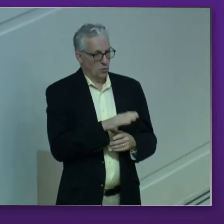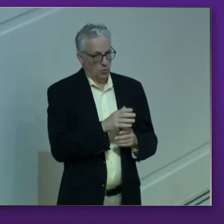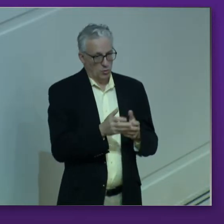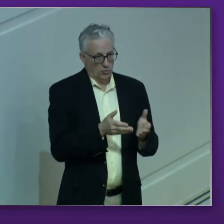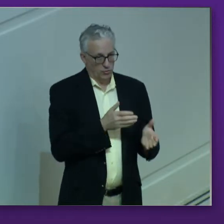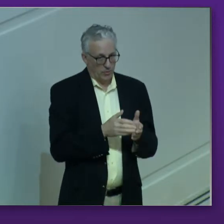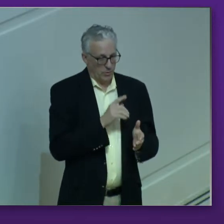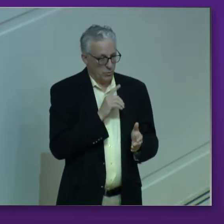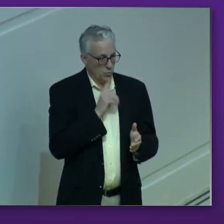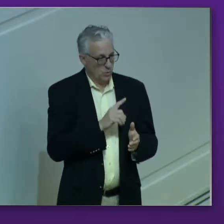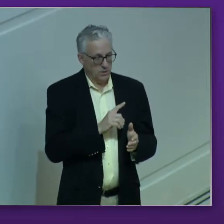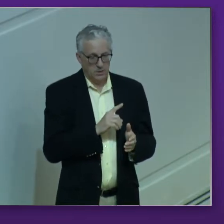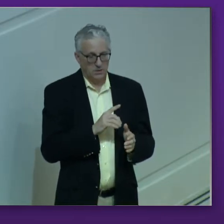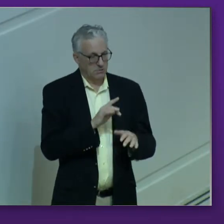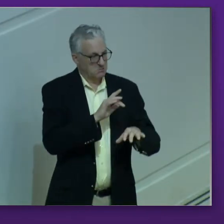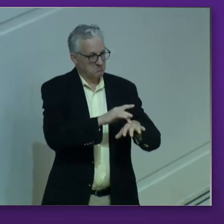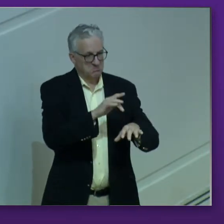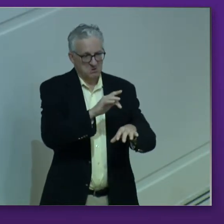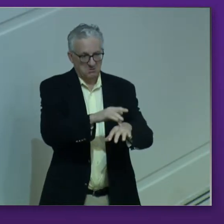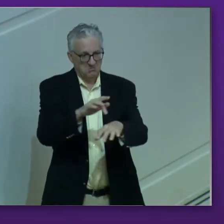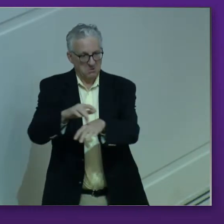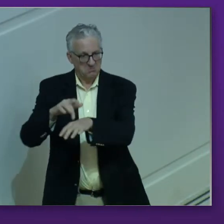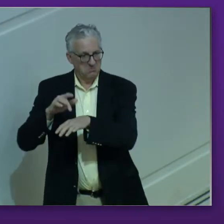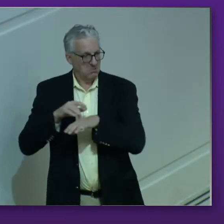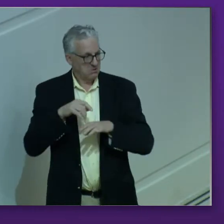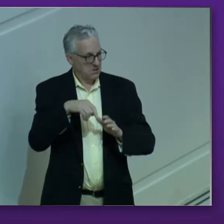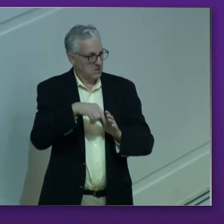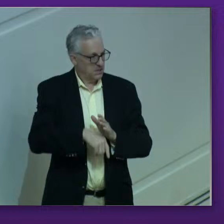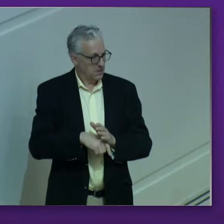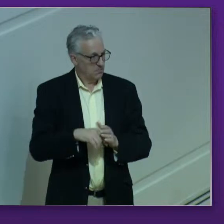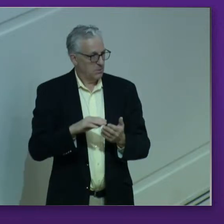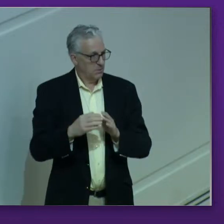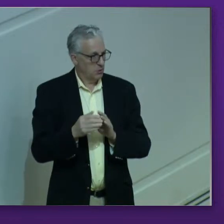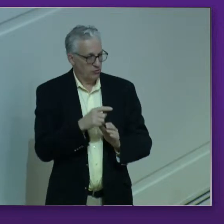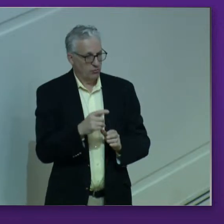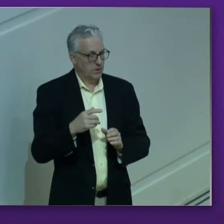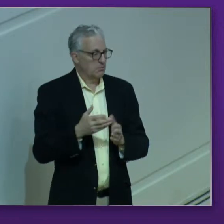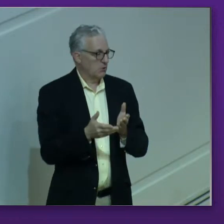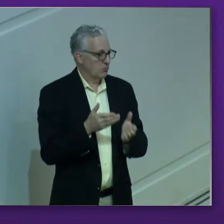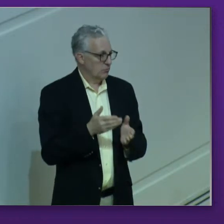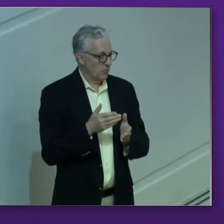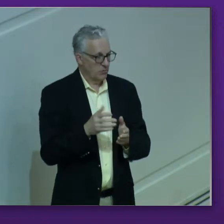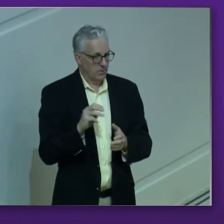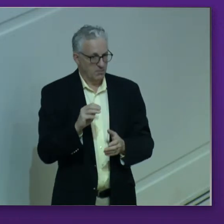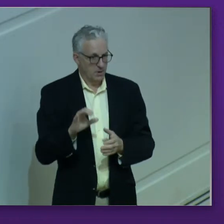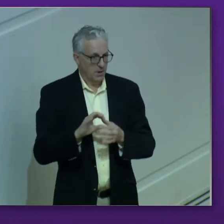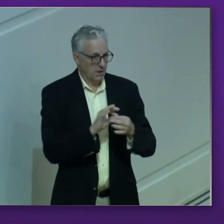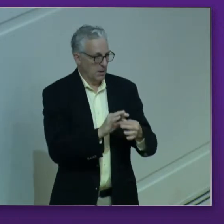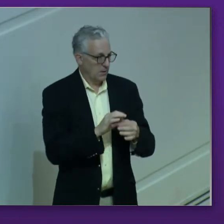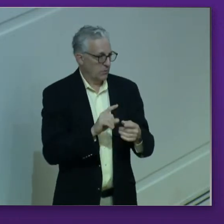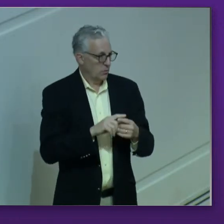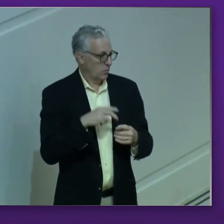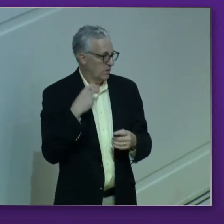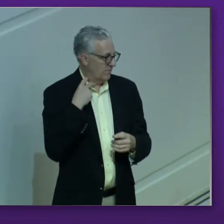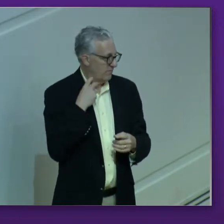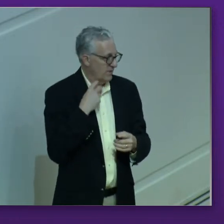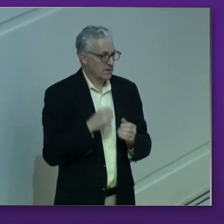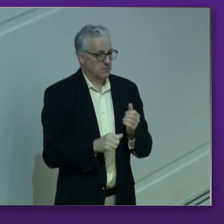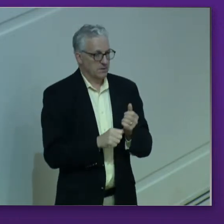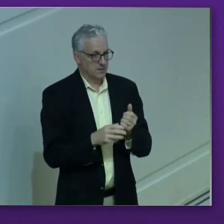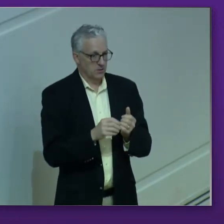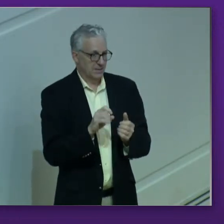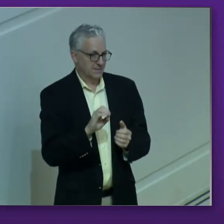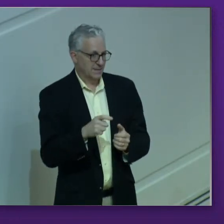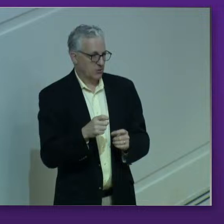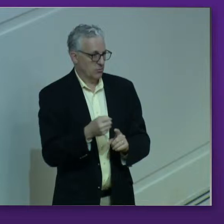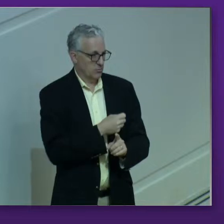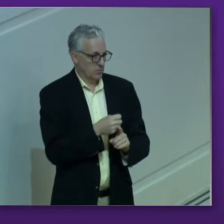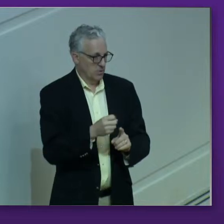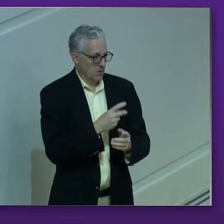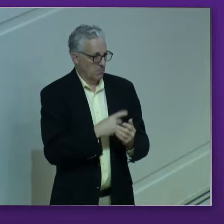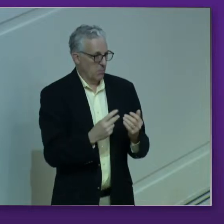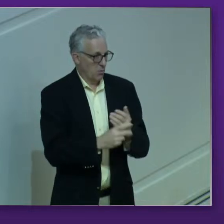PROFESSOR IN THE DEPARTMENT OF